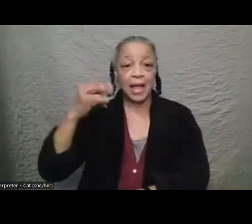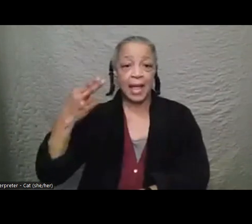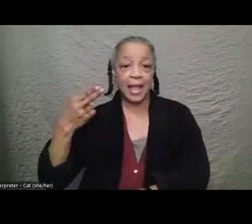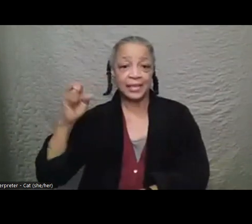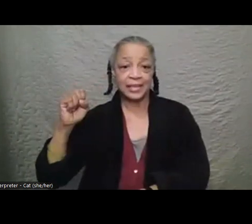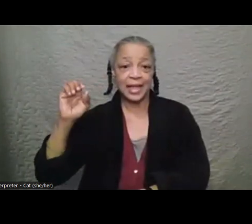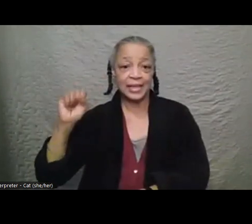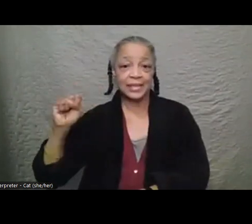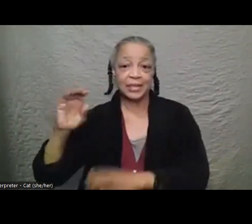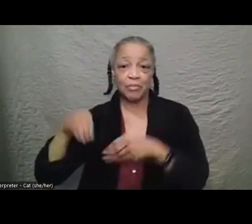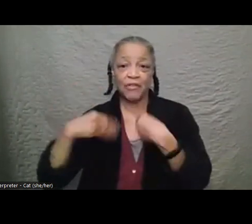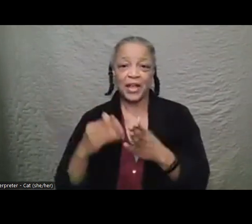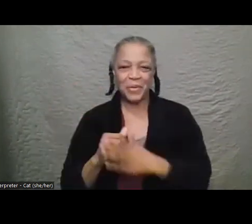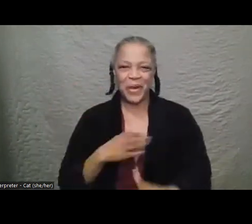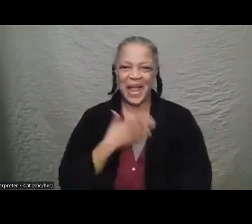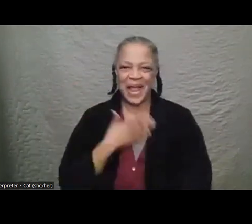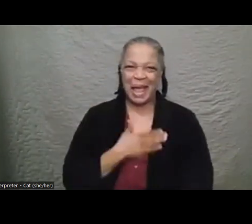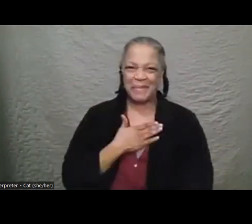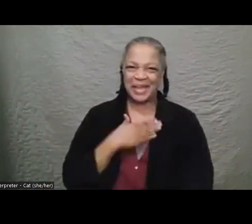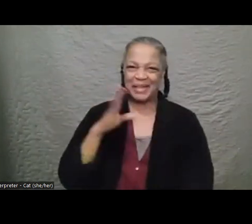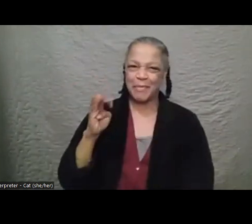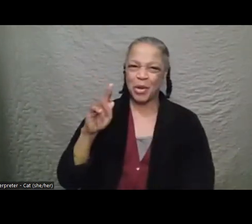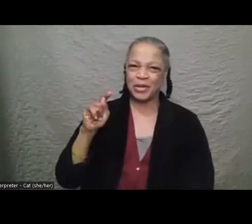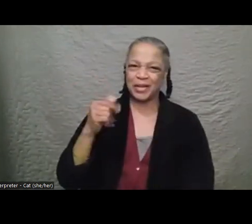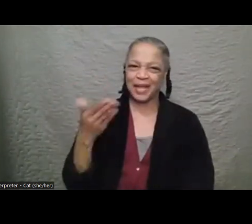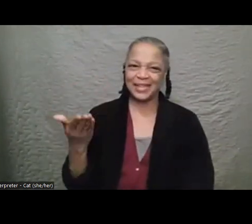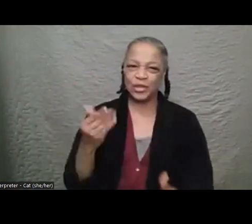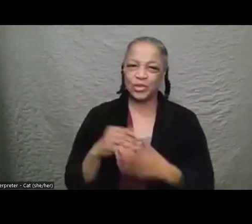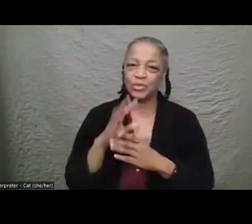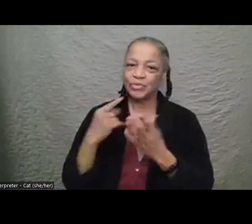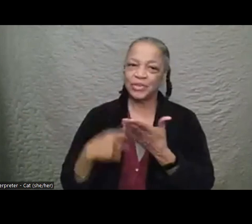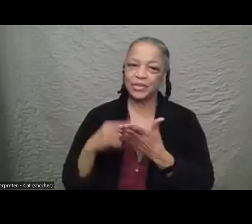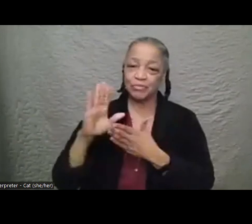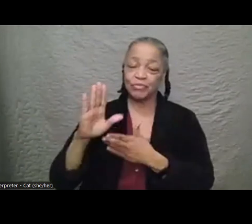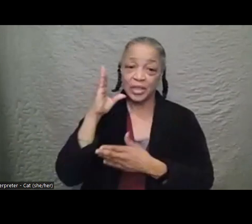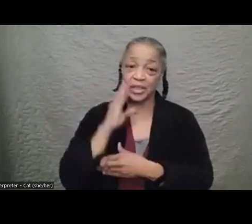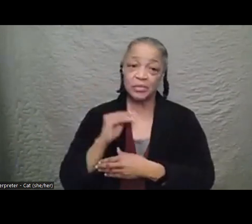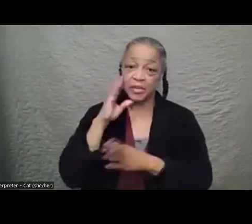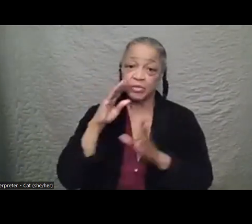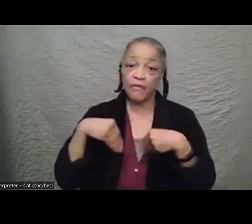are so happy to have you talk about your experiences providing home care.